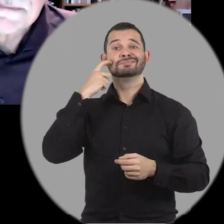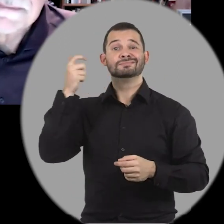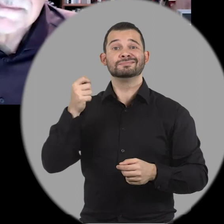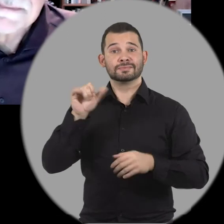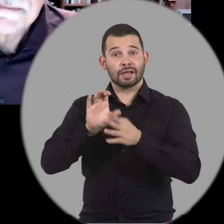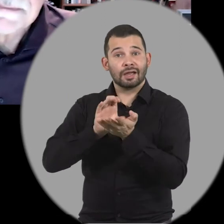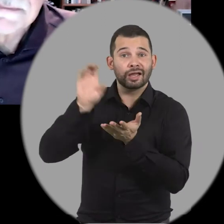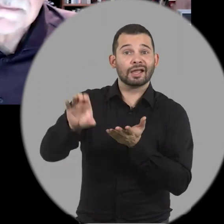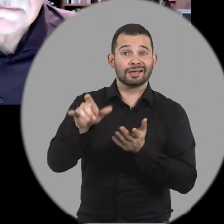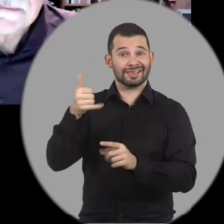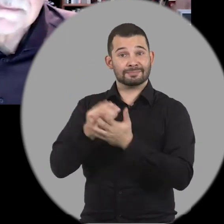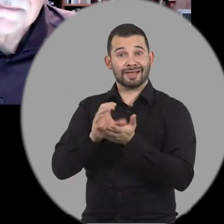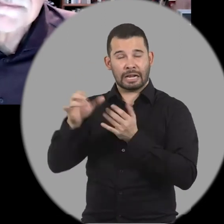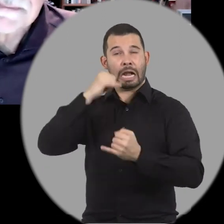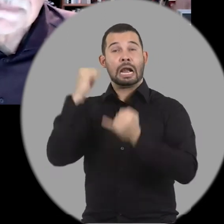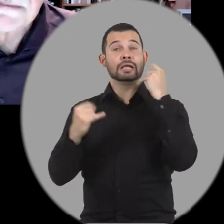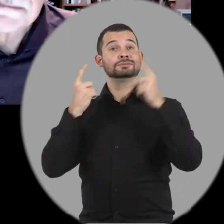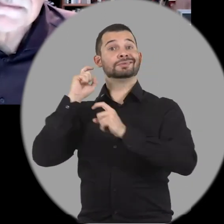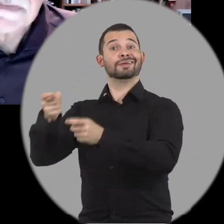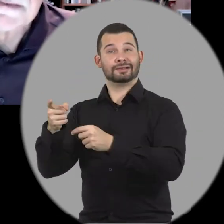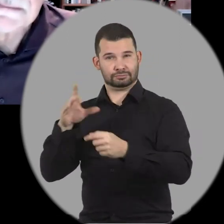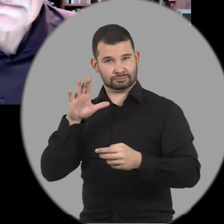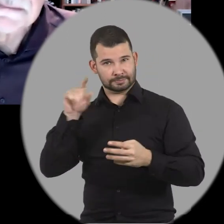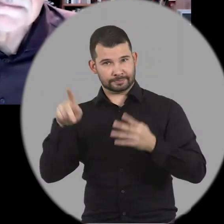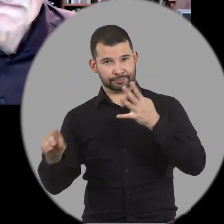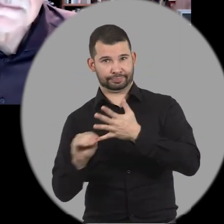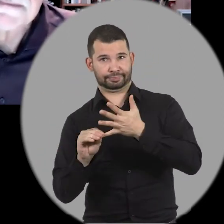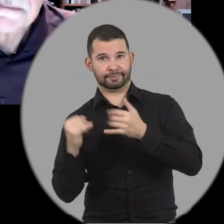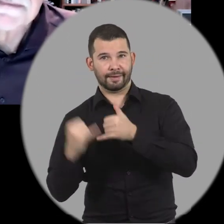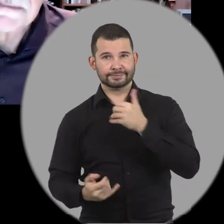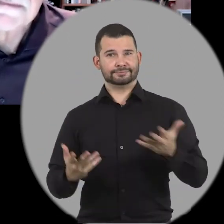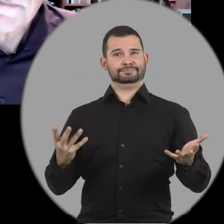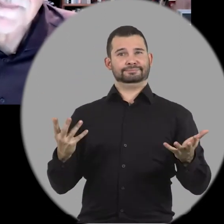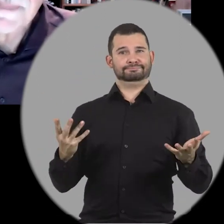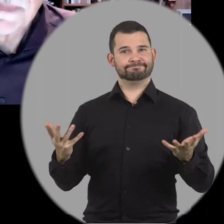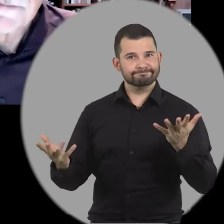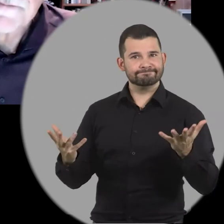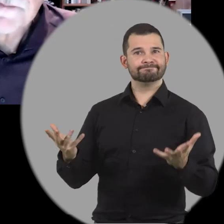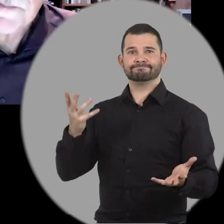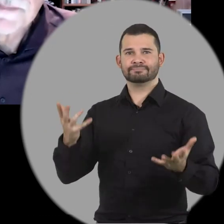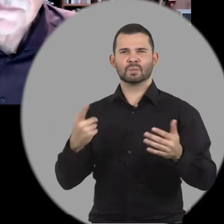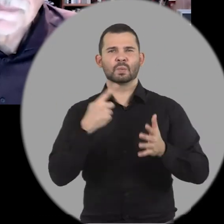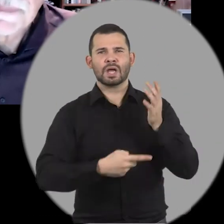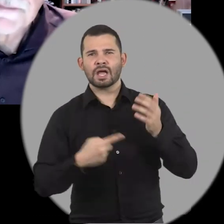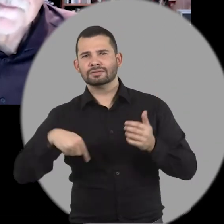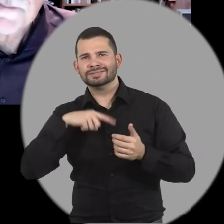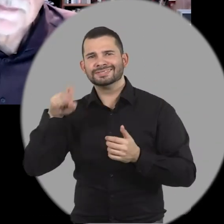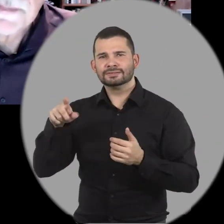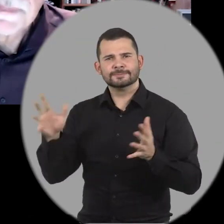very last on the list to get support. So, what is it that we need to do to touch and to make